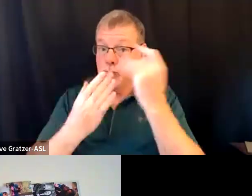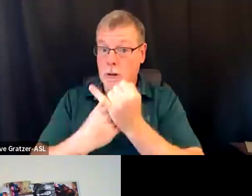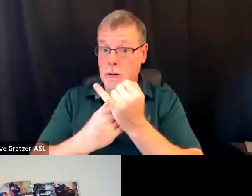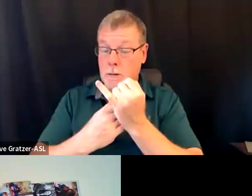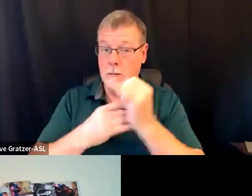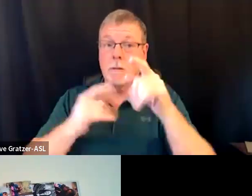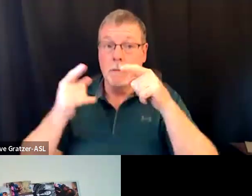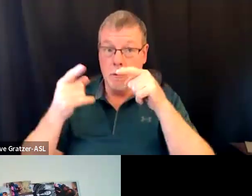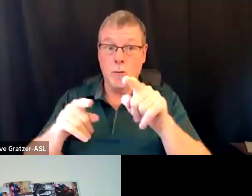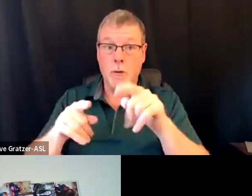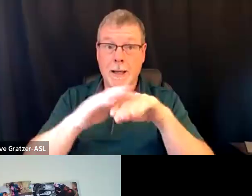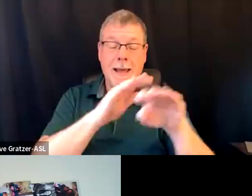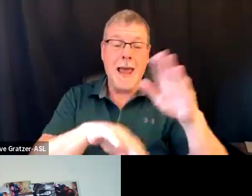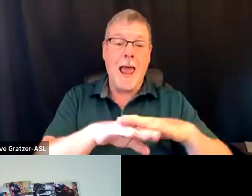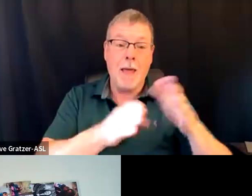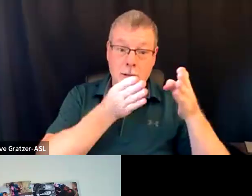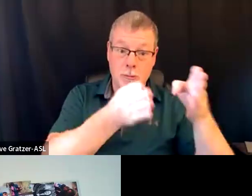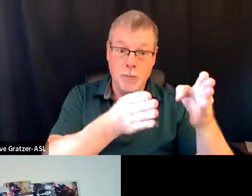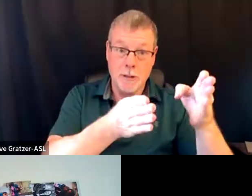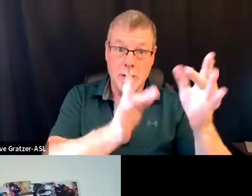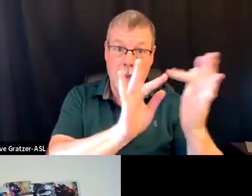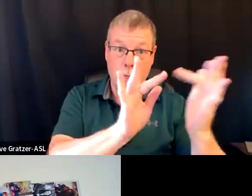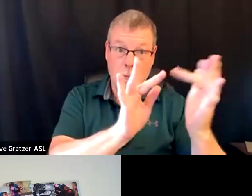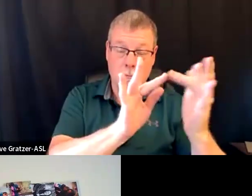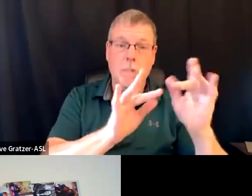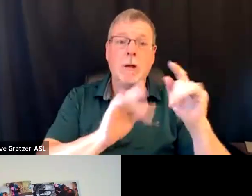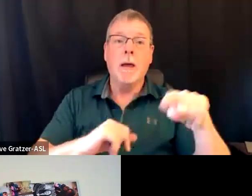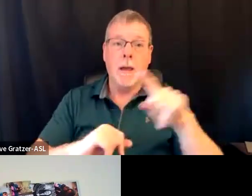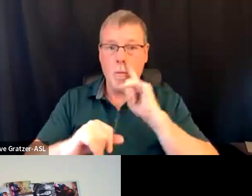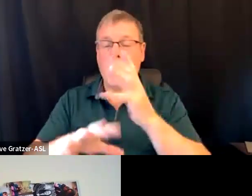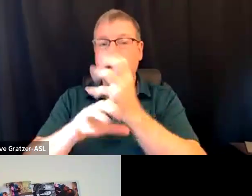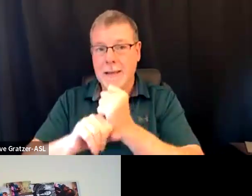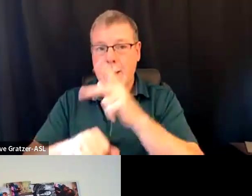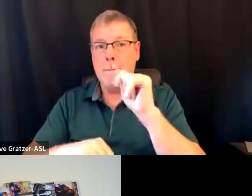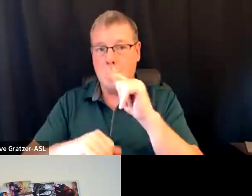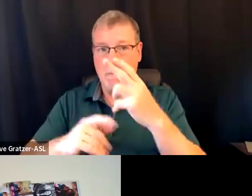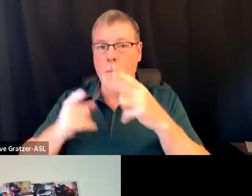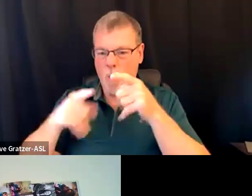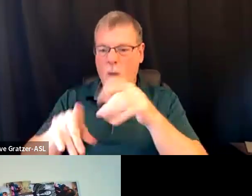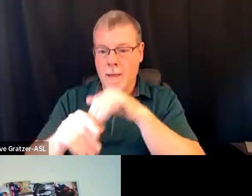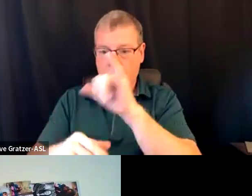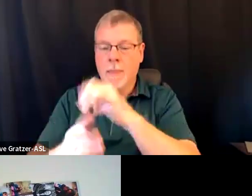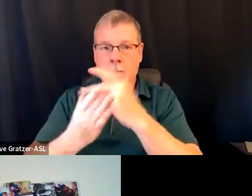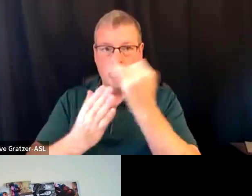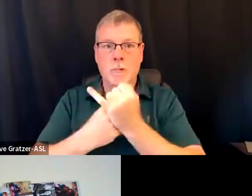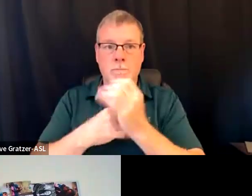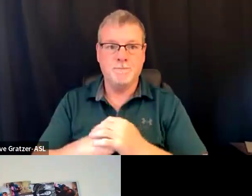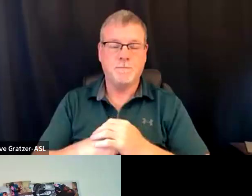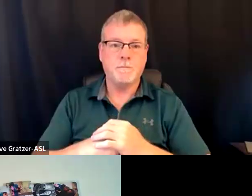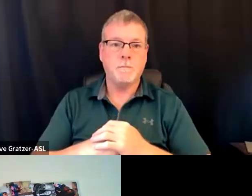that they're enrolled in street outreach, they can continue to receive PATH services while they're in that project. You may...